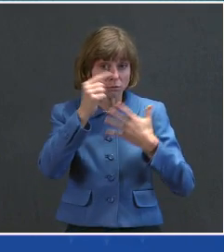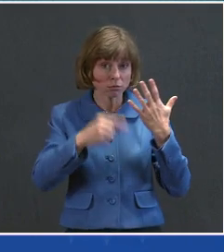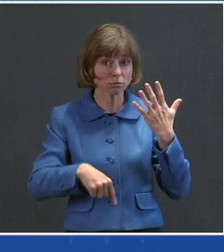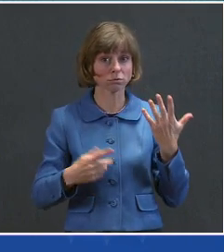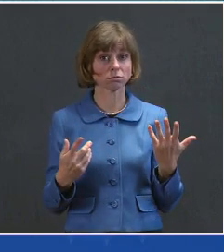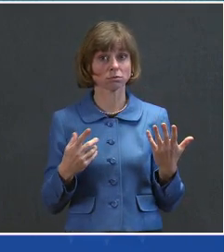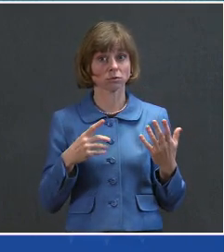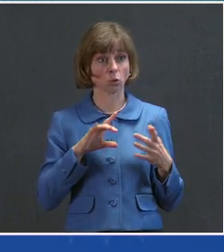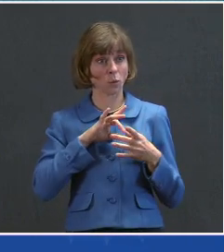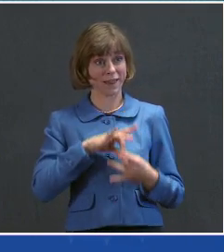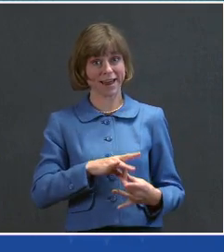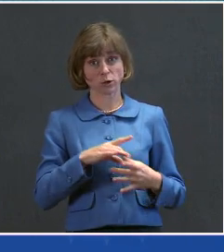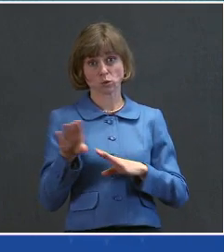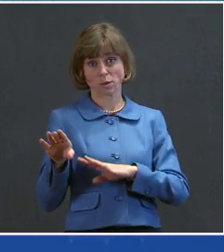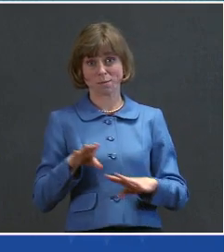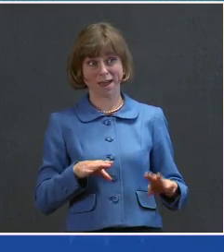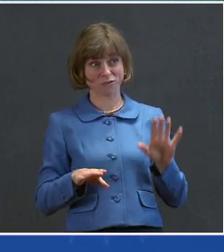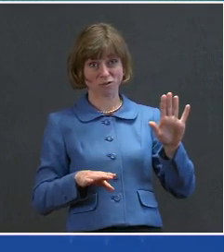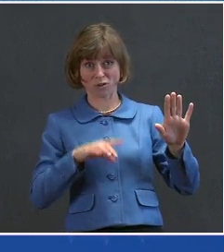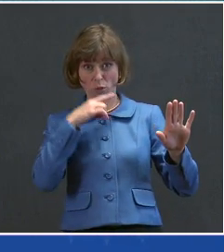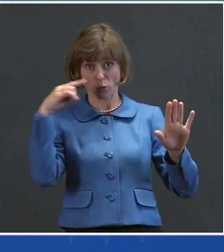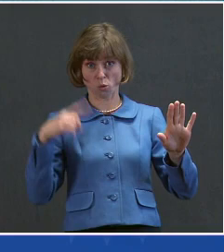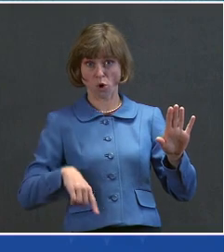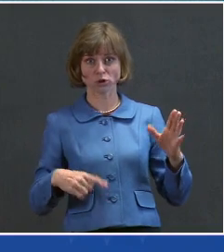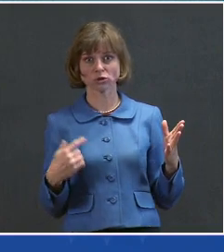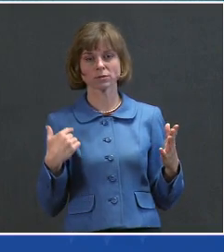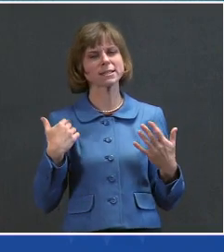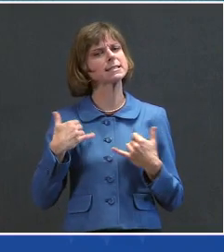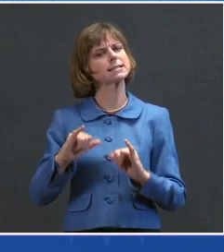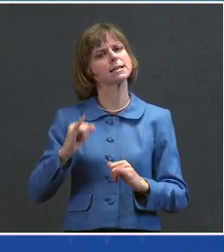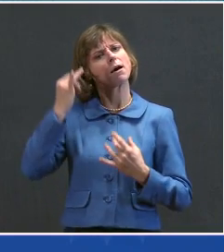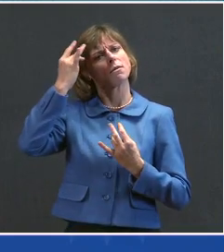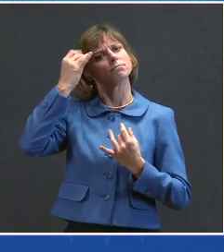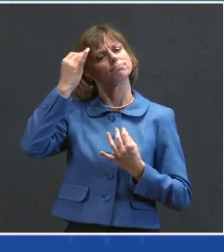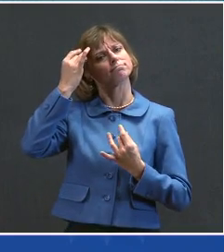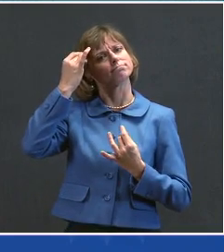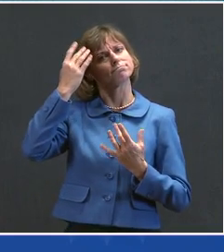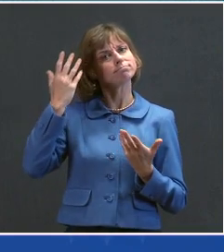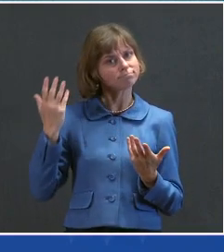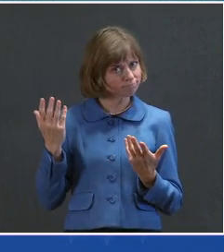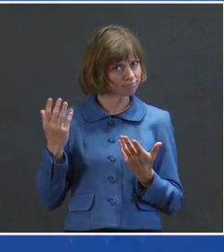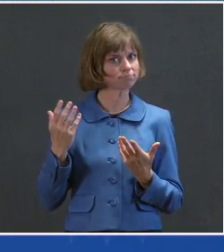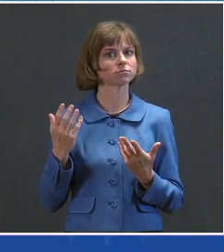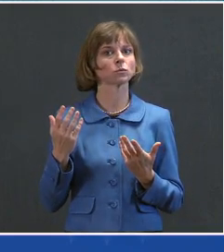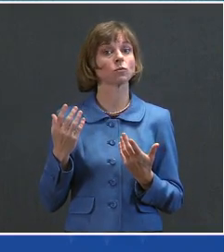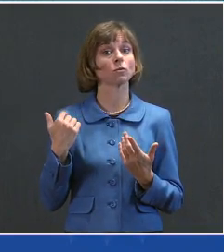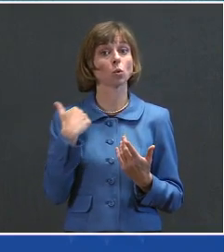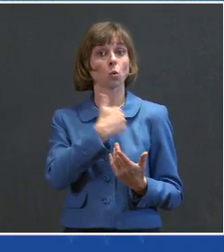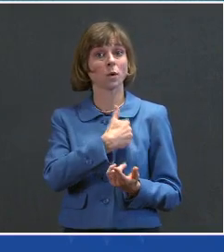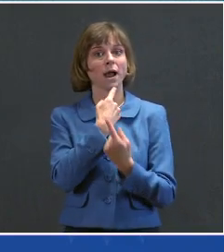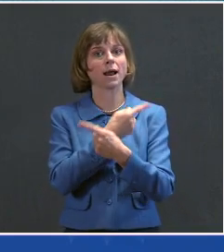taken by the Russians that is still ongoing. And we made this announcement because we wanted to do it